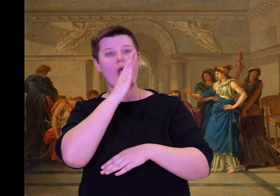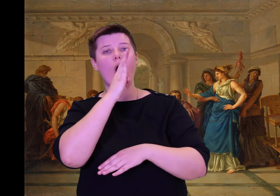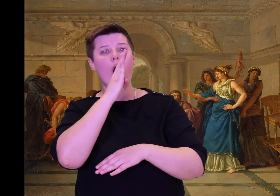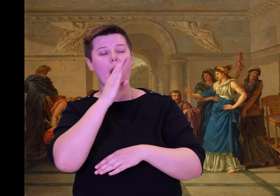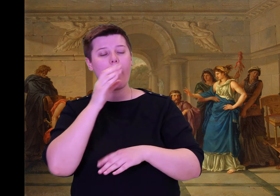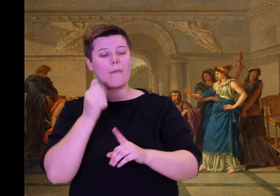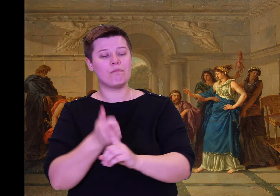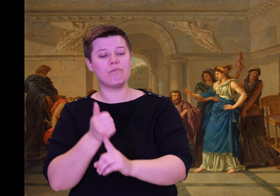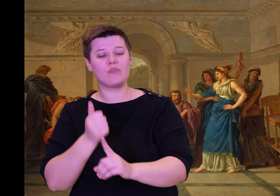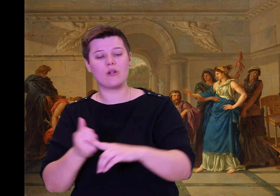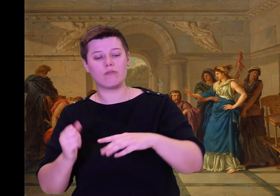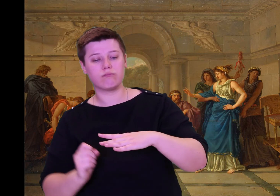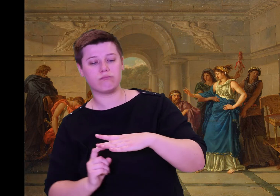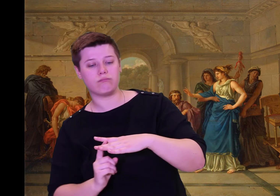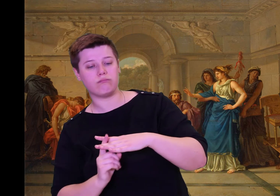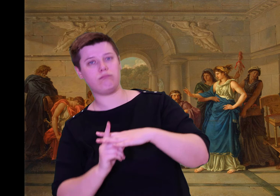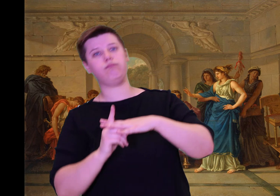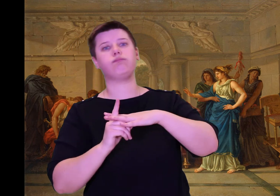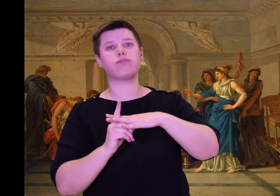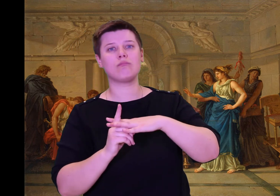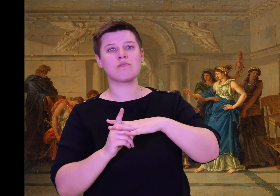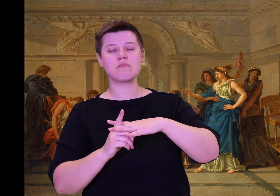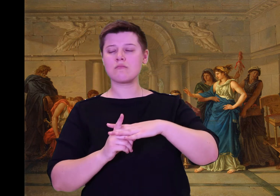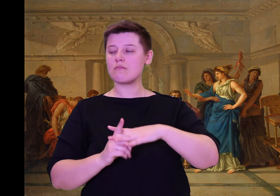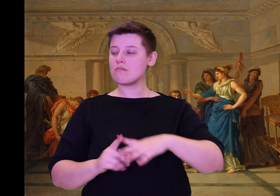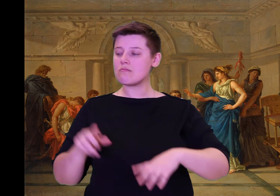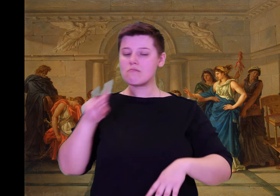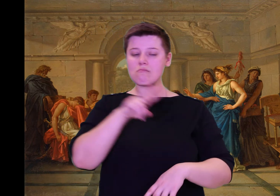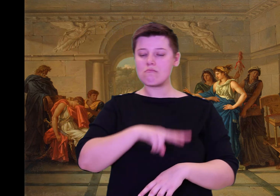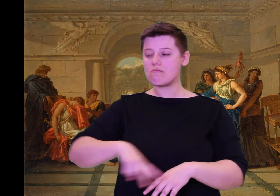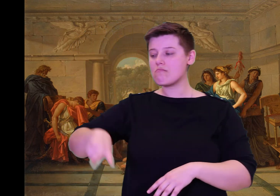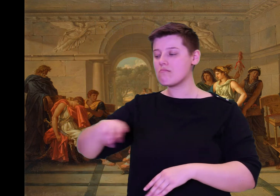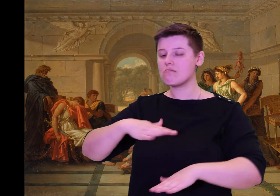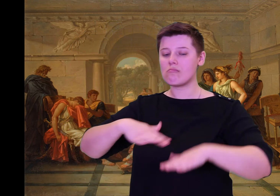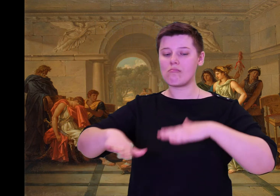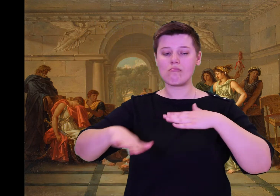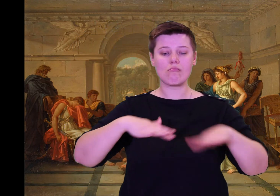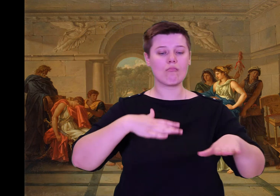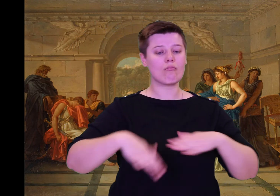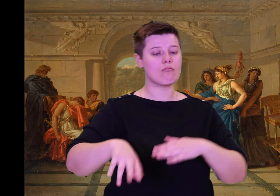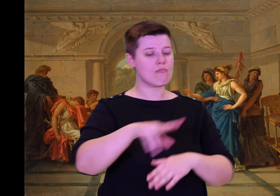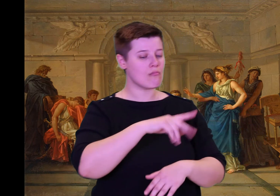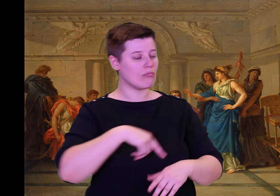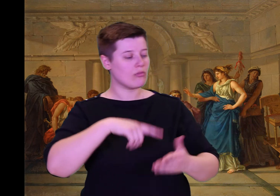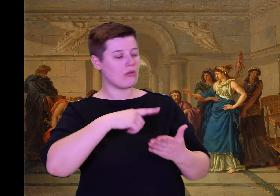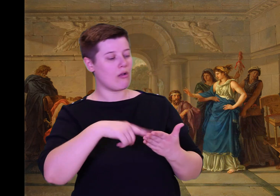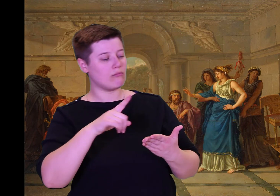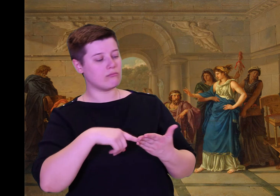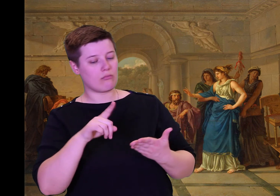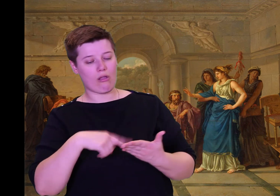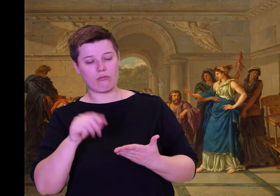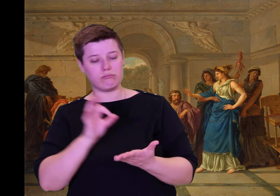She laid us in a row and put a skin on each. It would have been a dismal